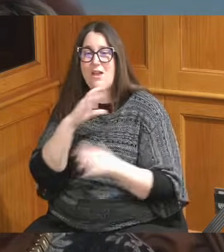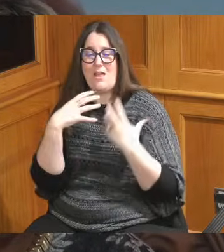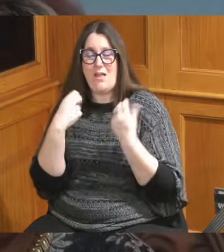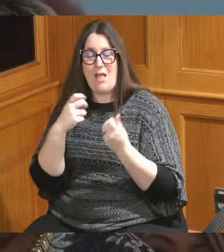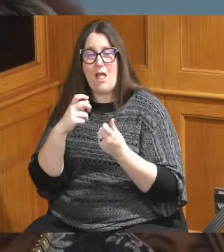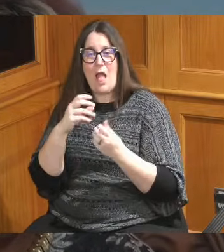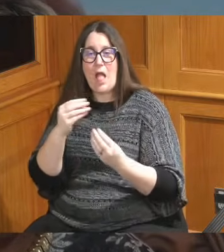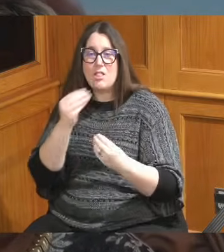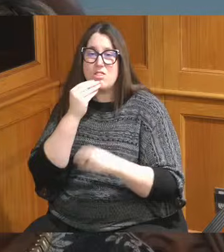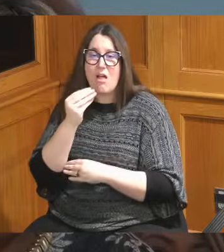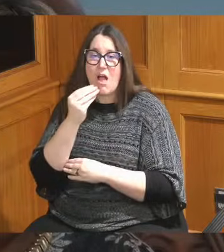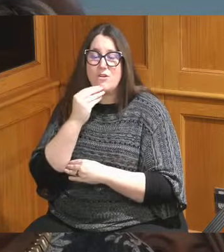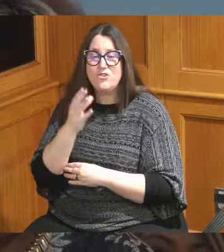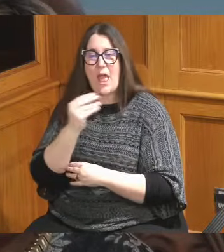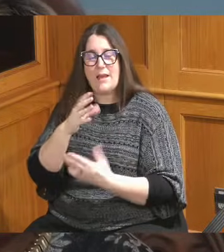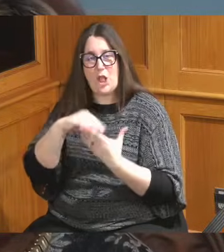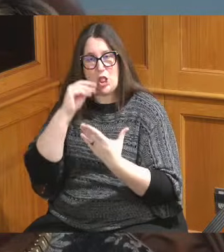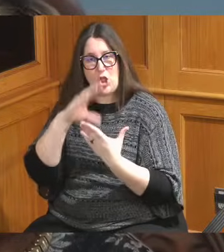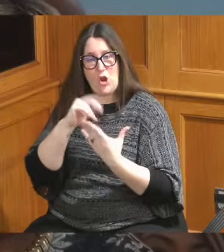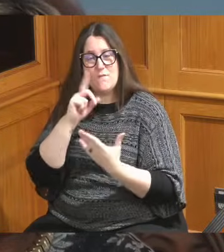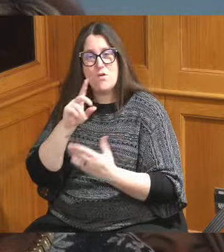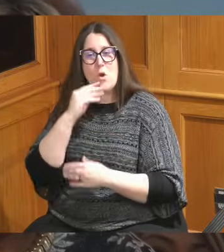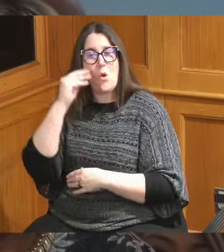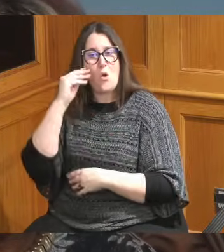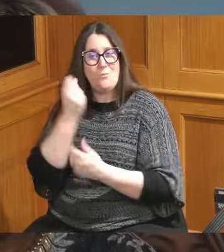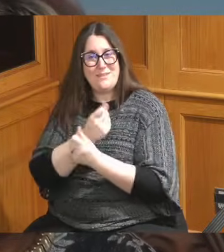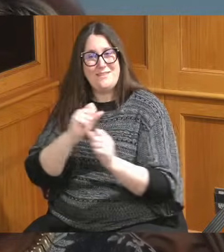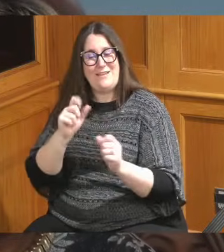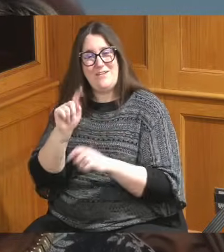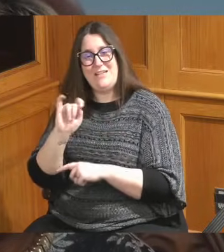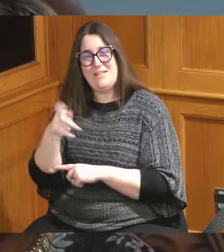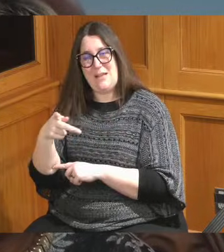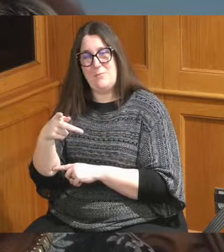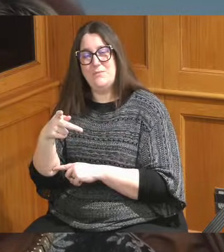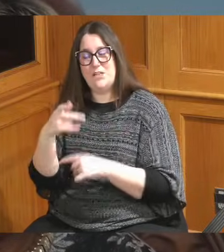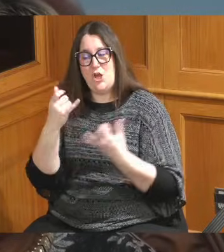that provides information and home safety tips for our senior citizens. Our current chairs, as